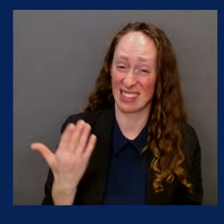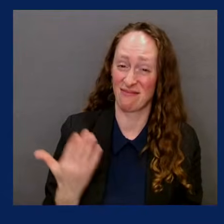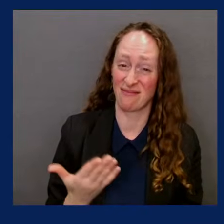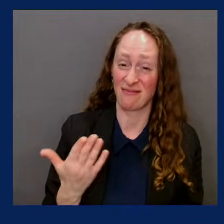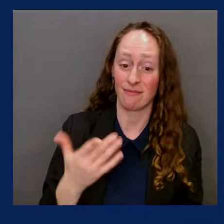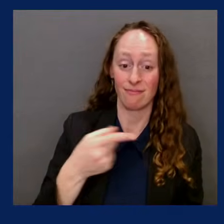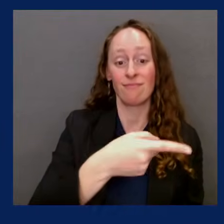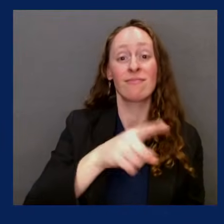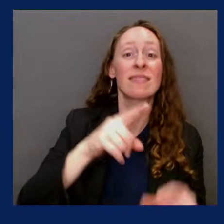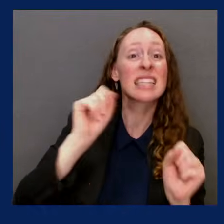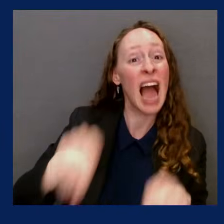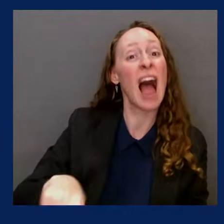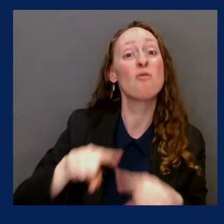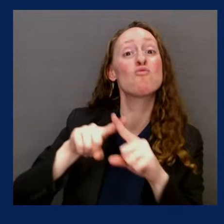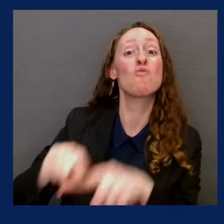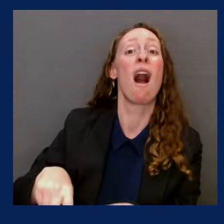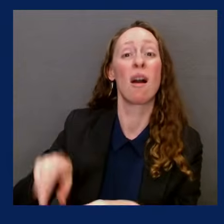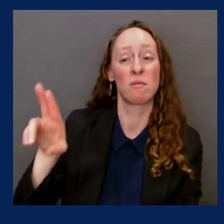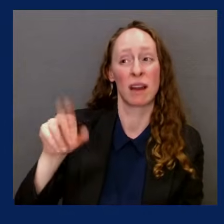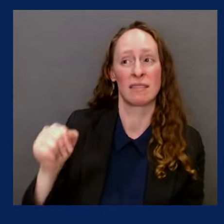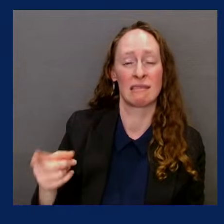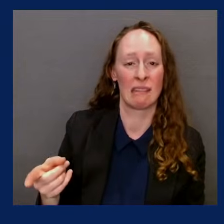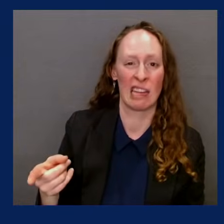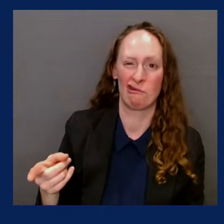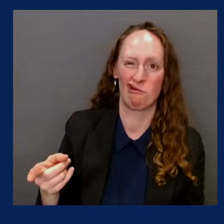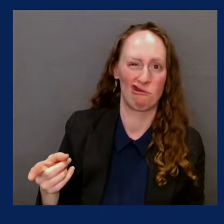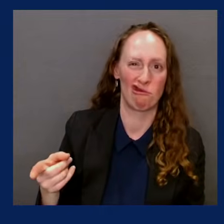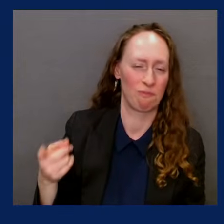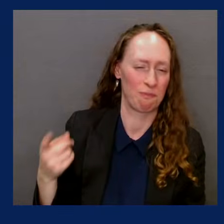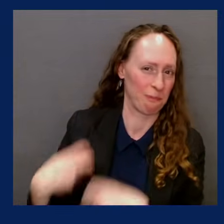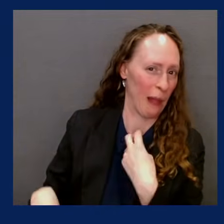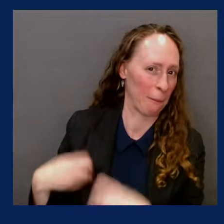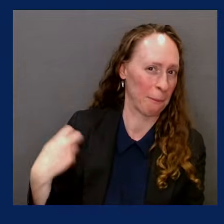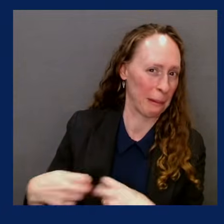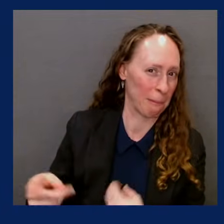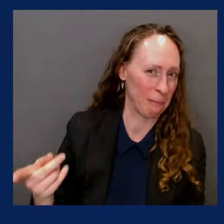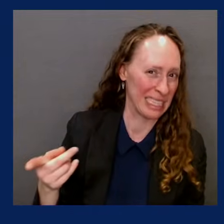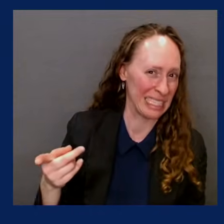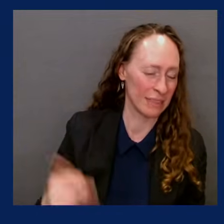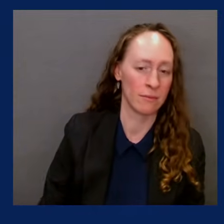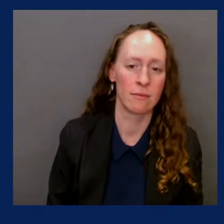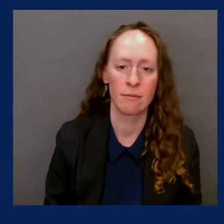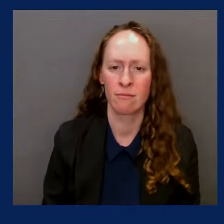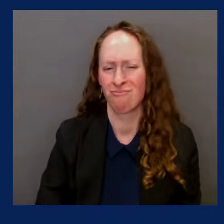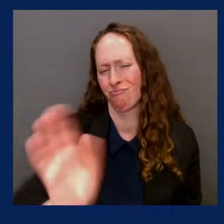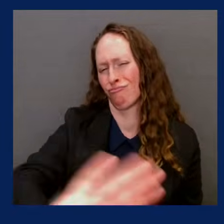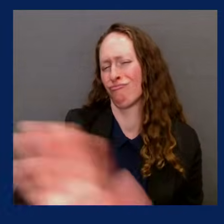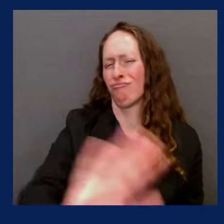as a very reliable partner. And I regard the relationship that I have with the President as second